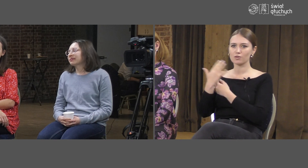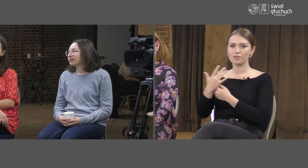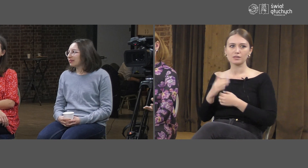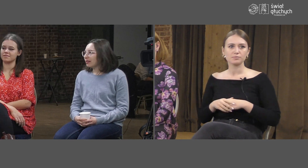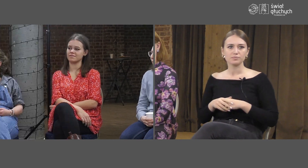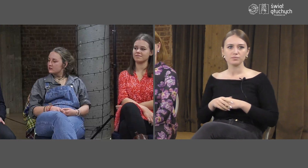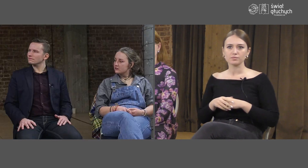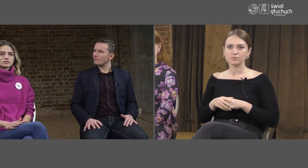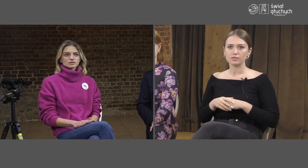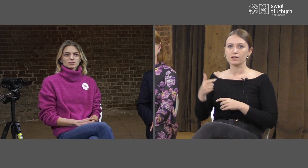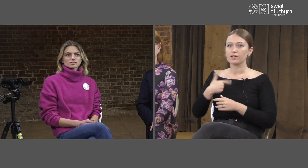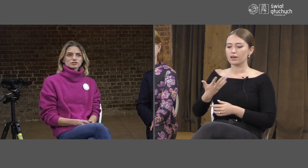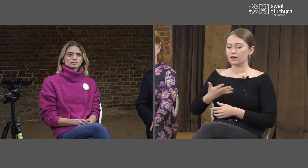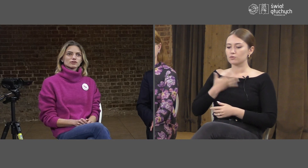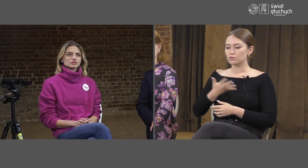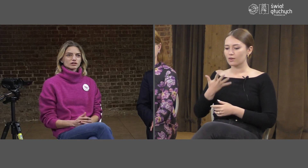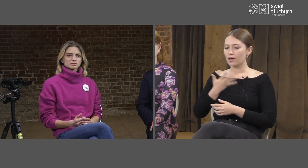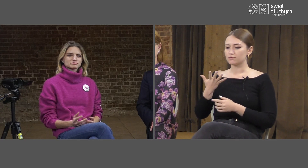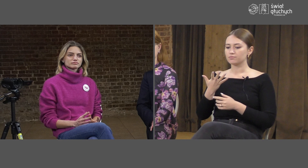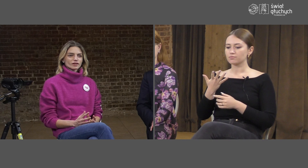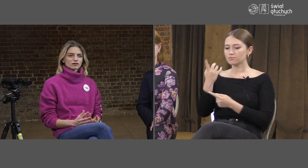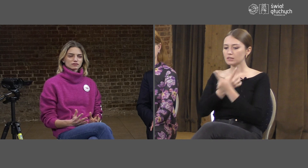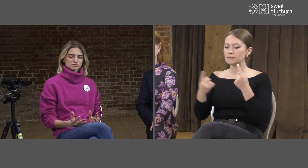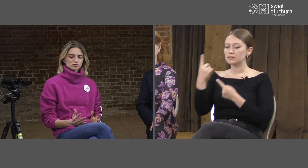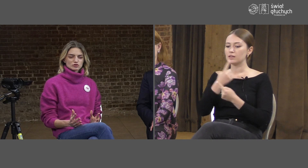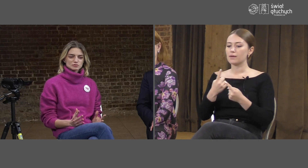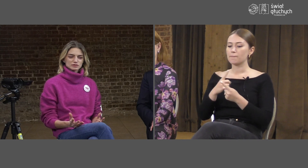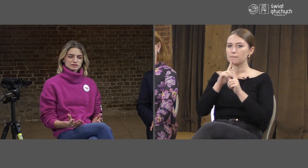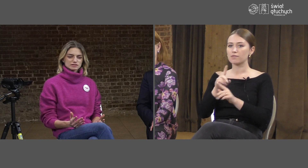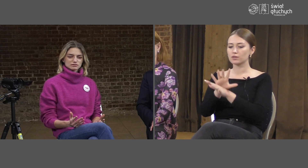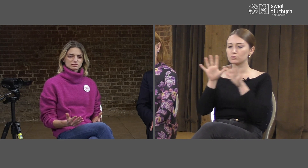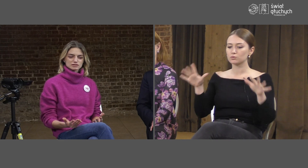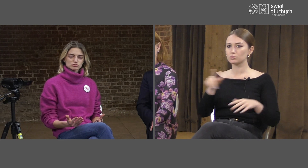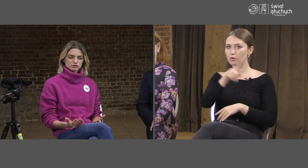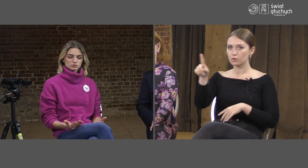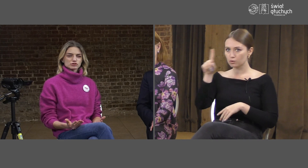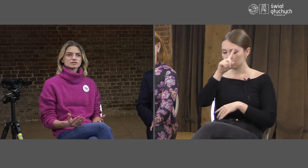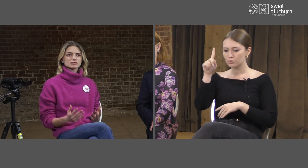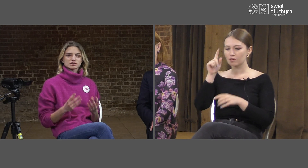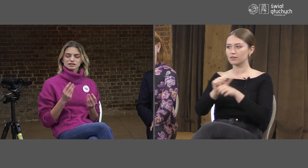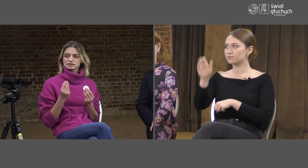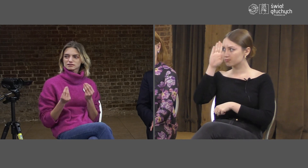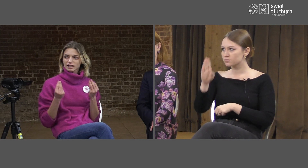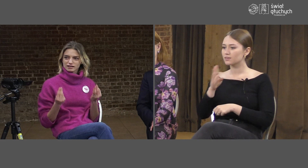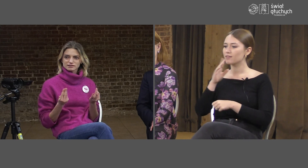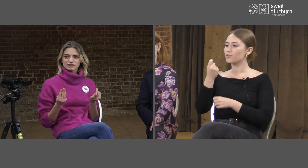[Tomasz] Please. [Weronika] I think that the fact that many hard of hearing people have a different accent,